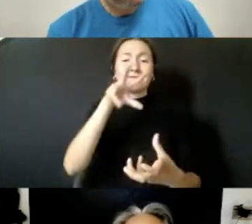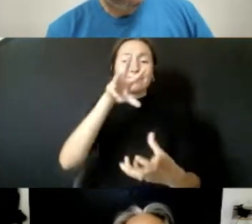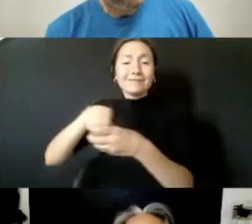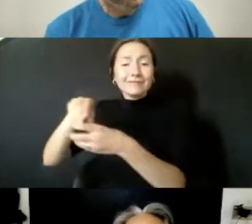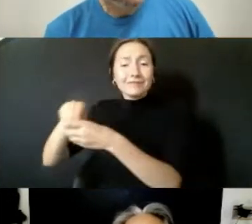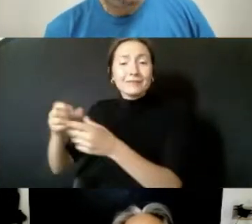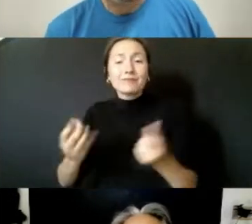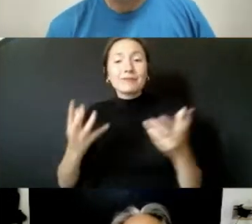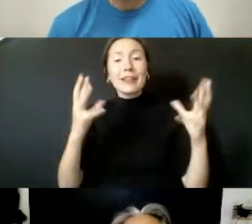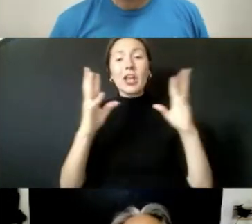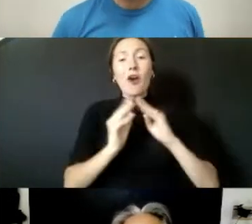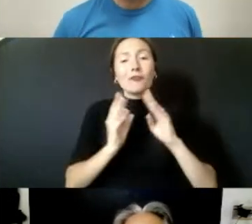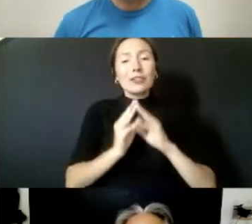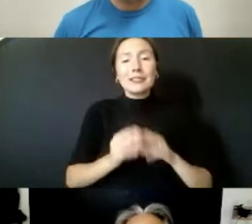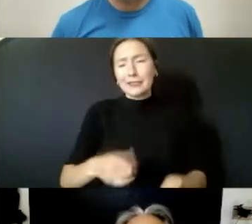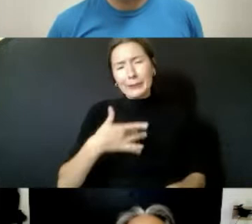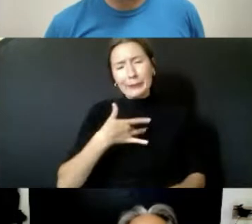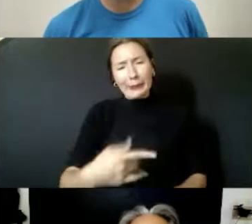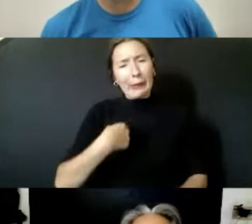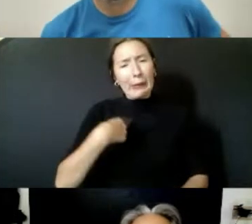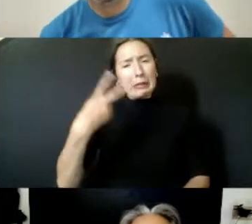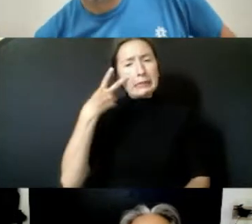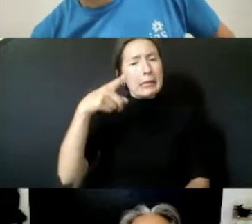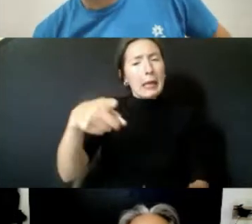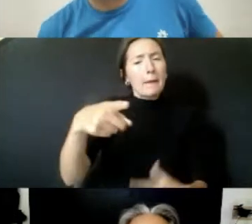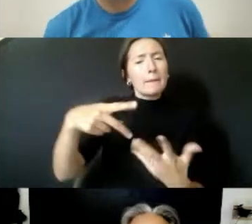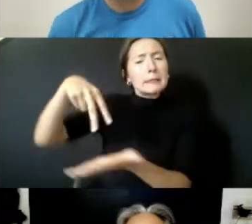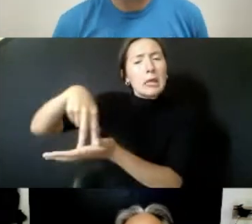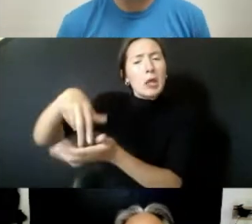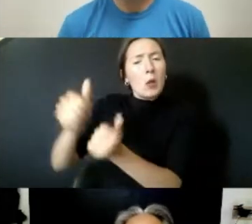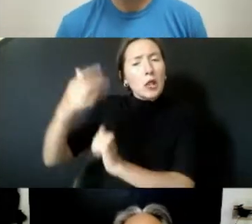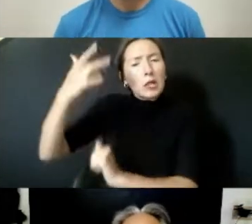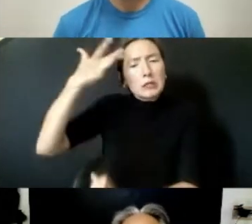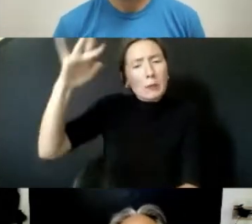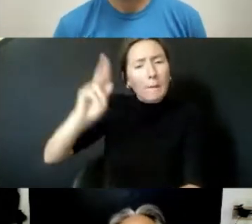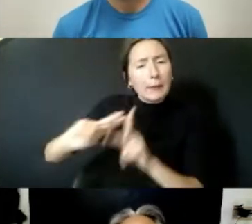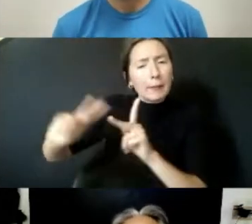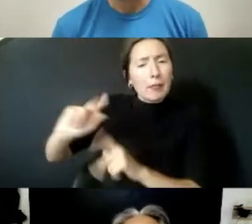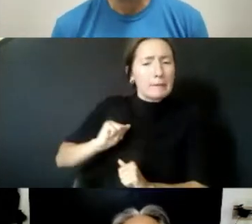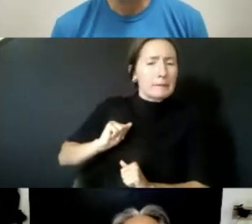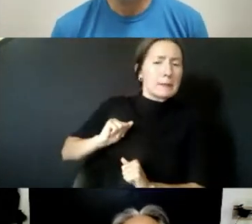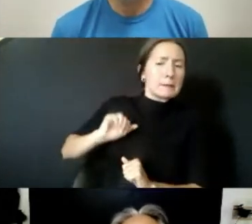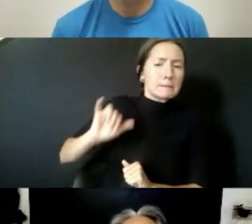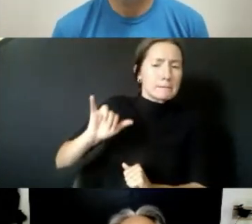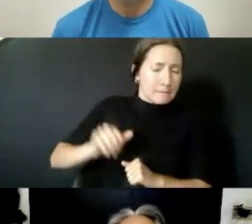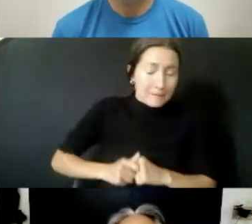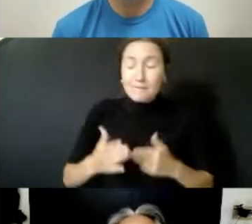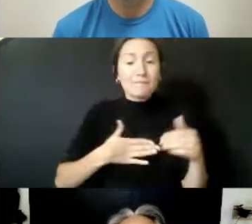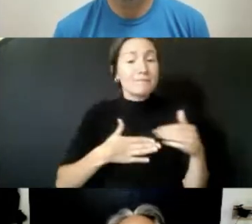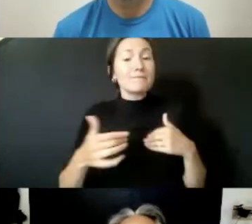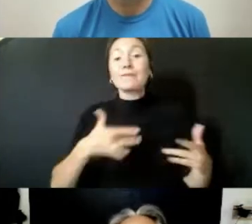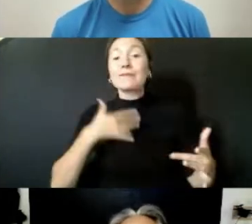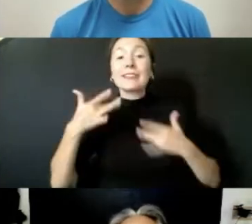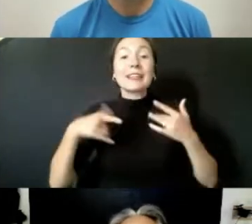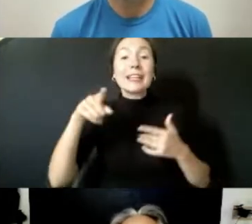smart kids in the in the world so i'm so excited to actually have him here doing a tldc event